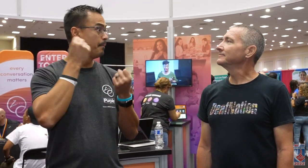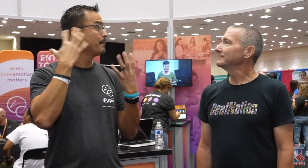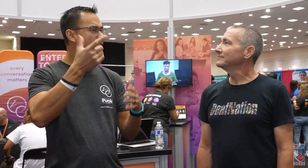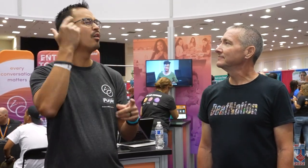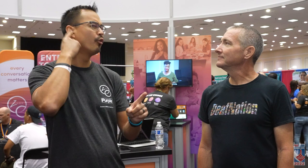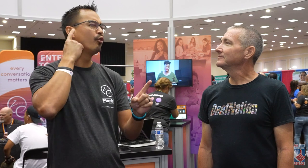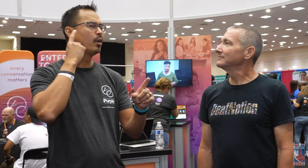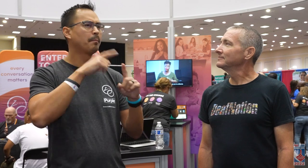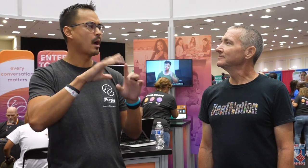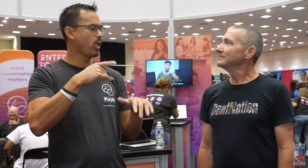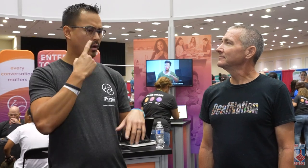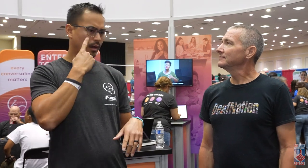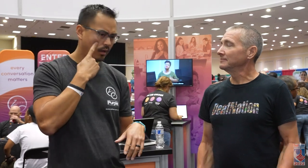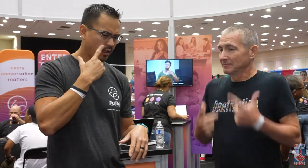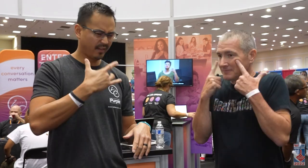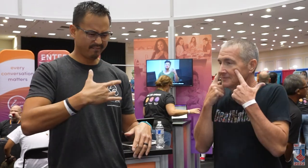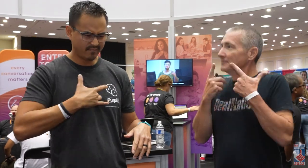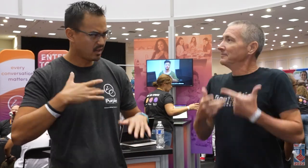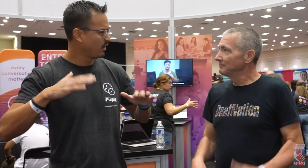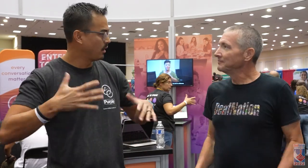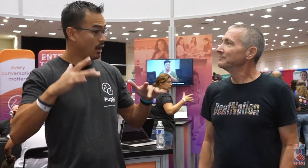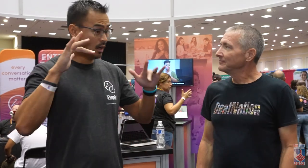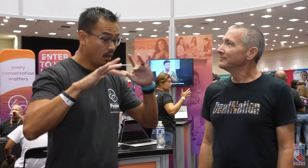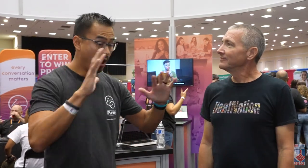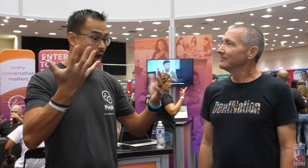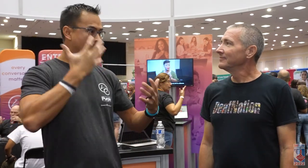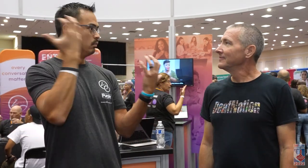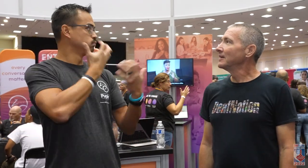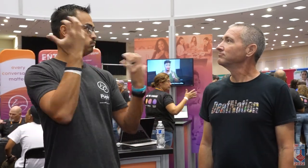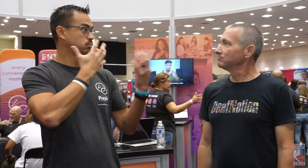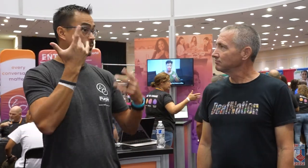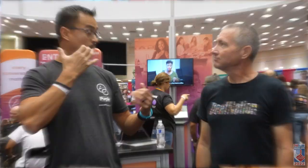Many people have heard about Portal but have yet to see it themselves. They can come test it out for themselves here.